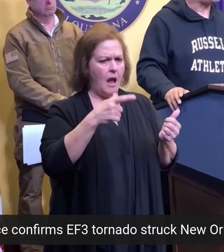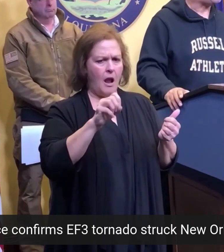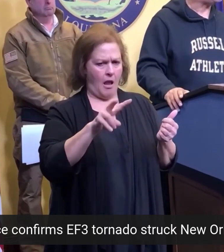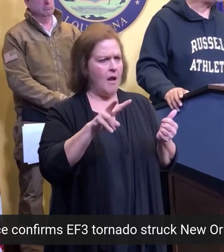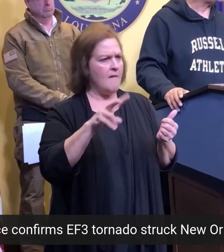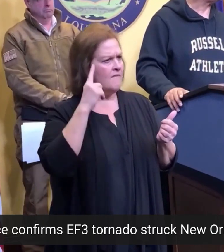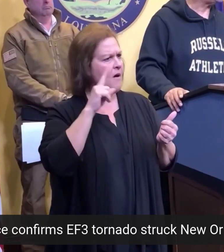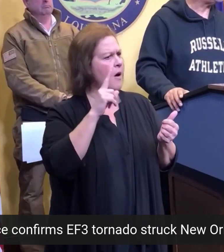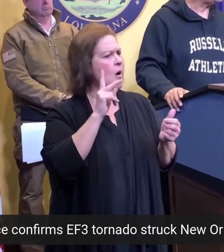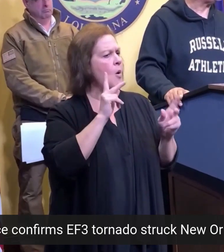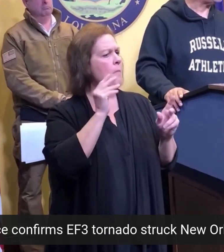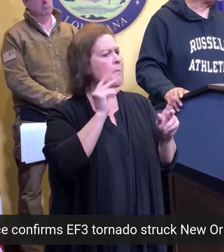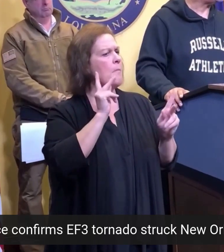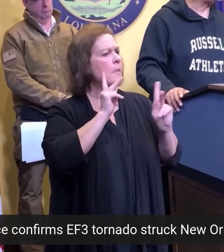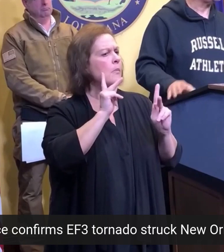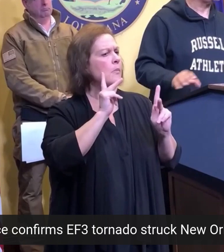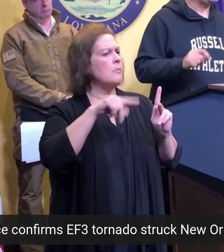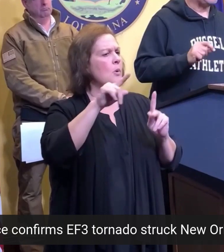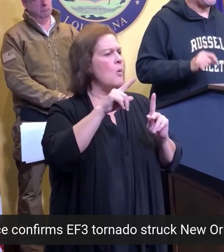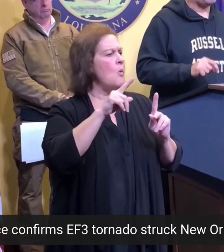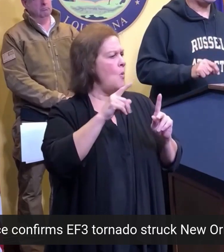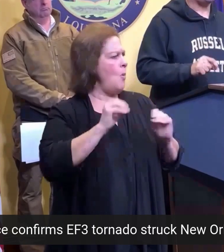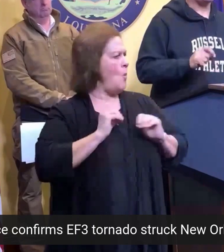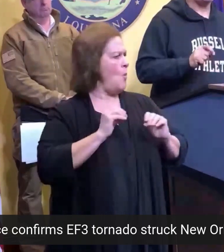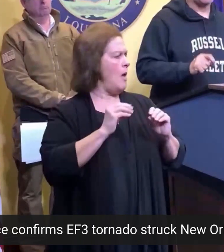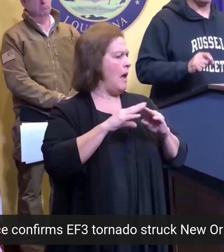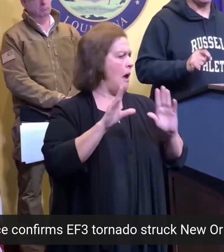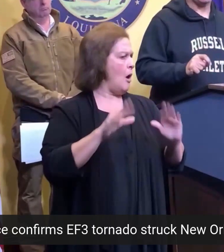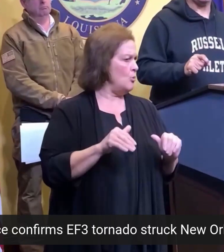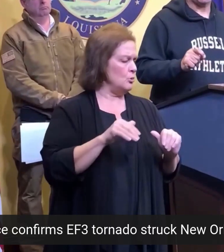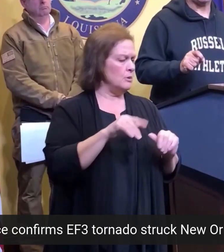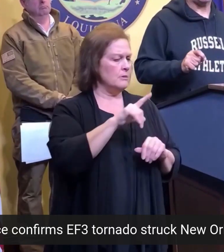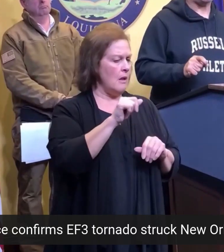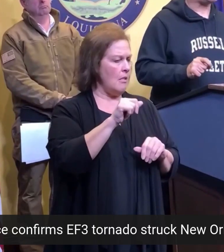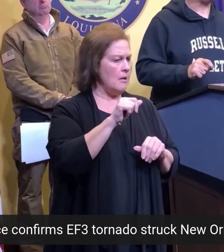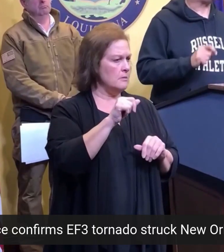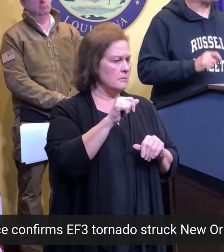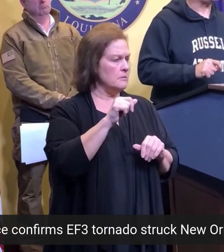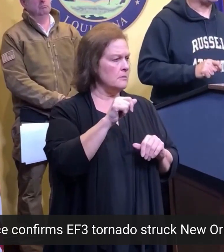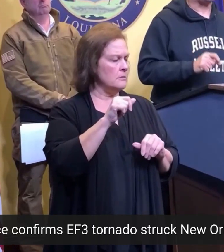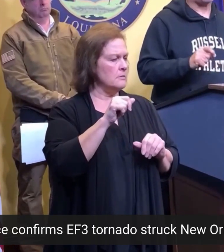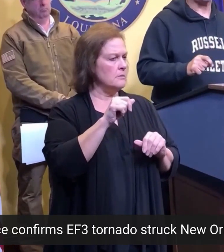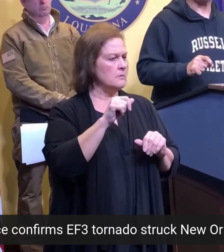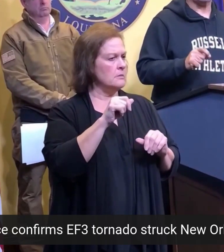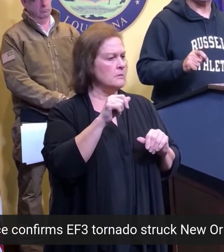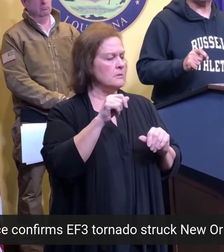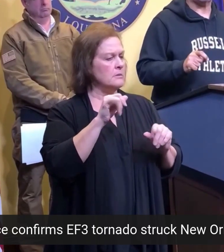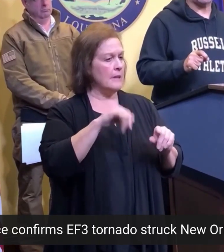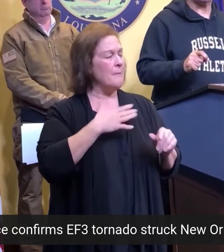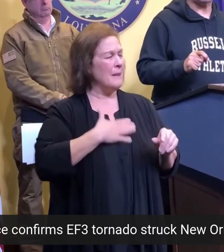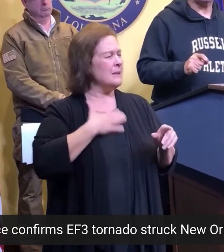homeowners and renters damage.la.gov i think it's important that the press release that information